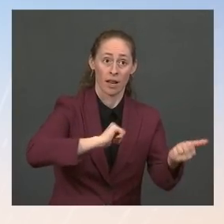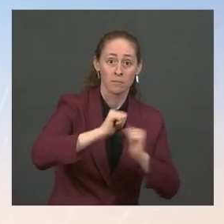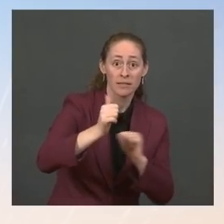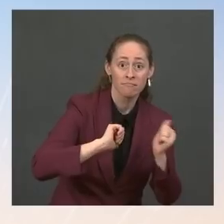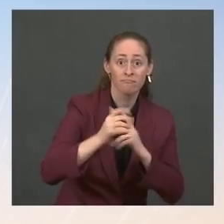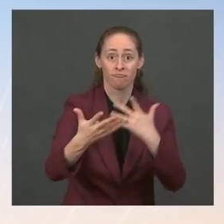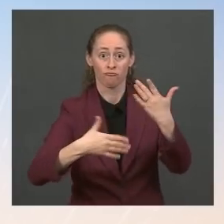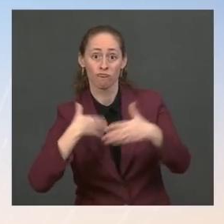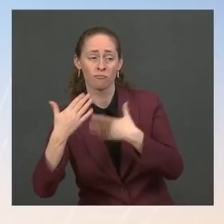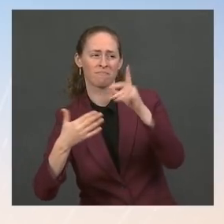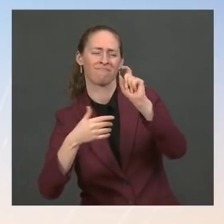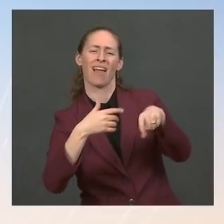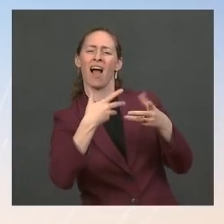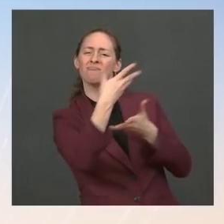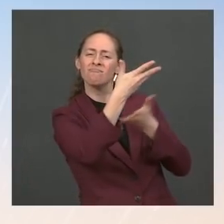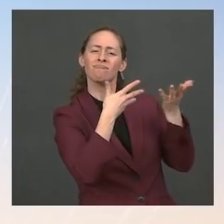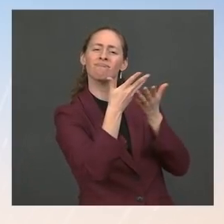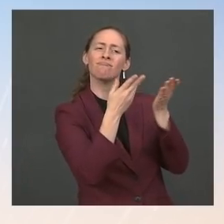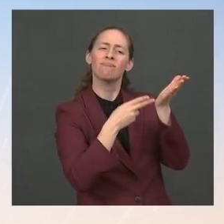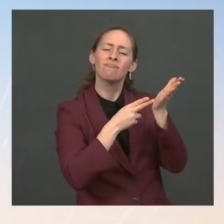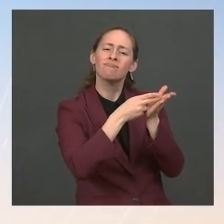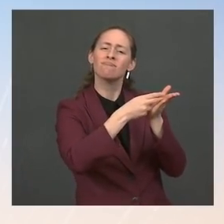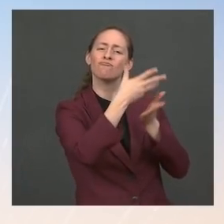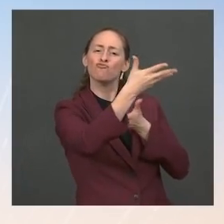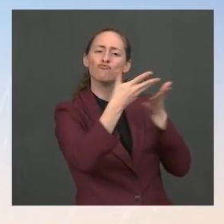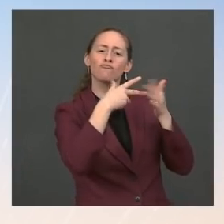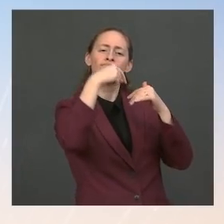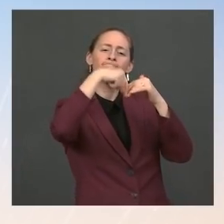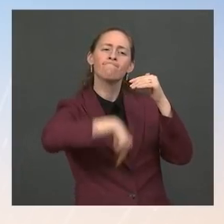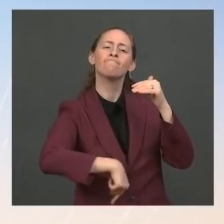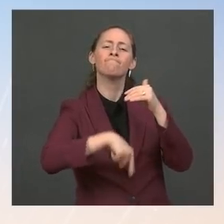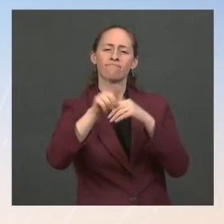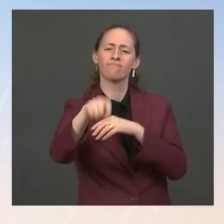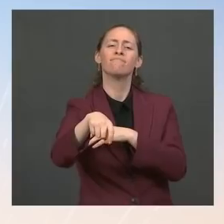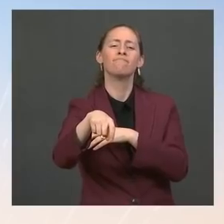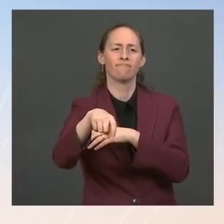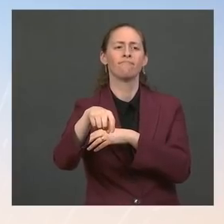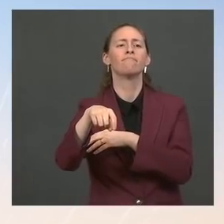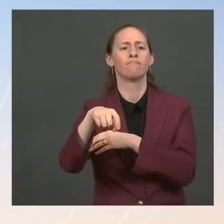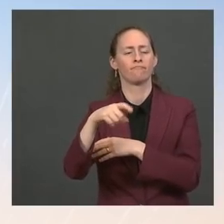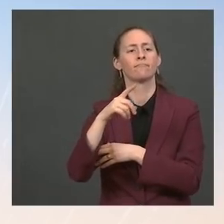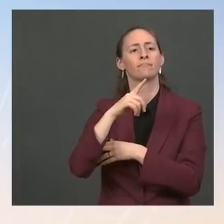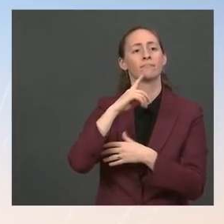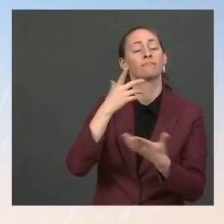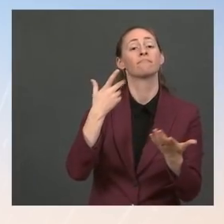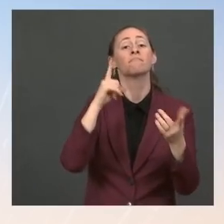I should say, that this is intended to have, you know, deliv- -- major deliverables or outcomes.